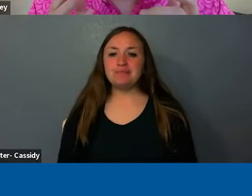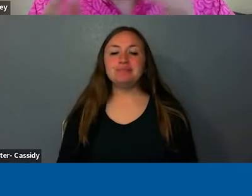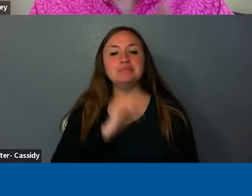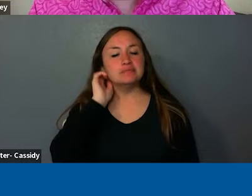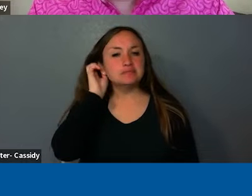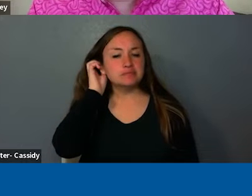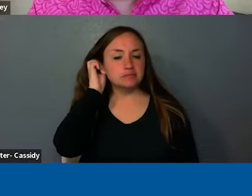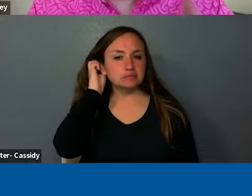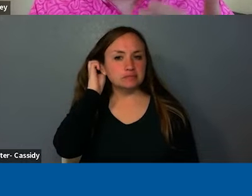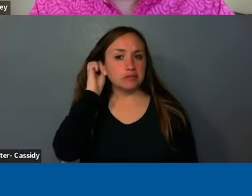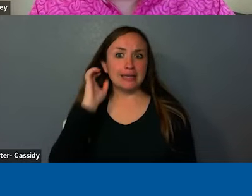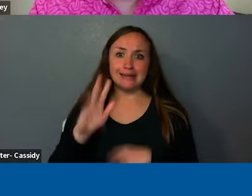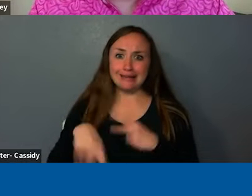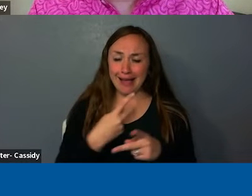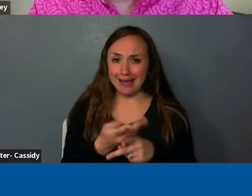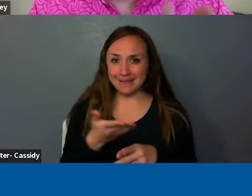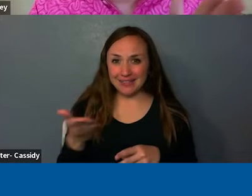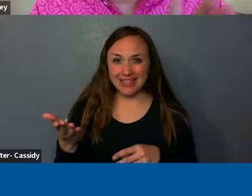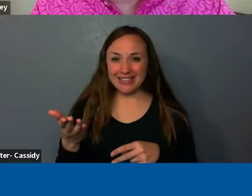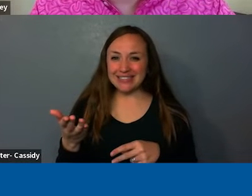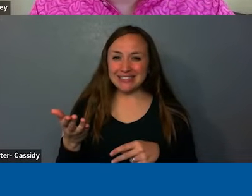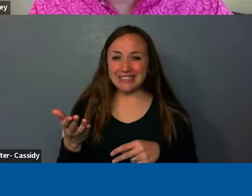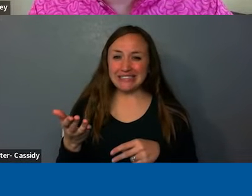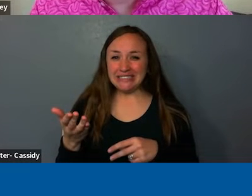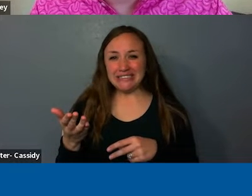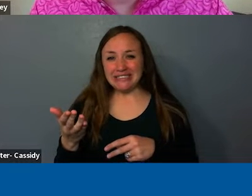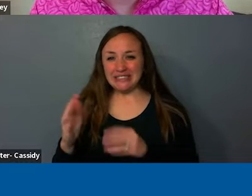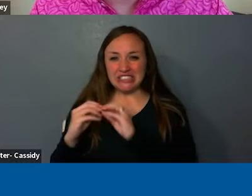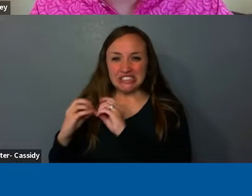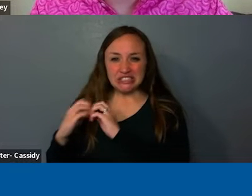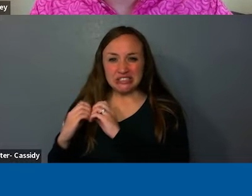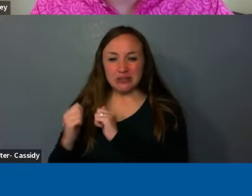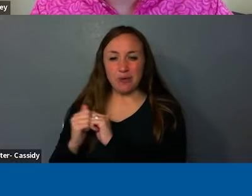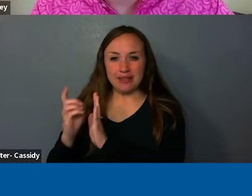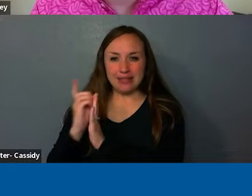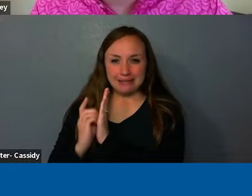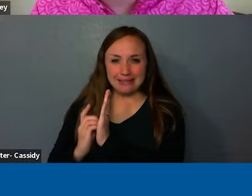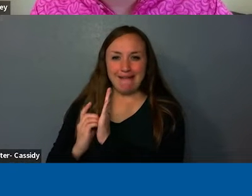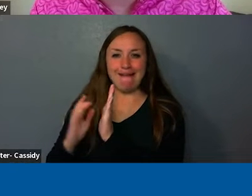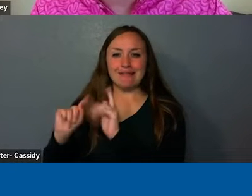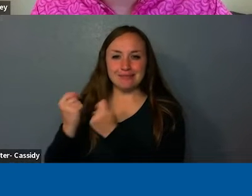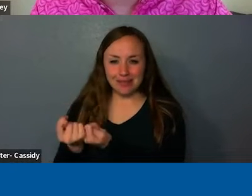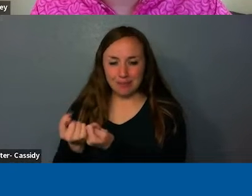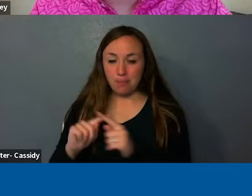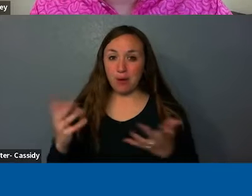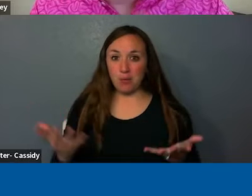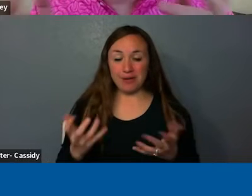You know, these kinds of things don't make you friends with the design team, but we're here to make accessible experiences, not placate,